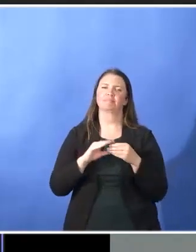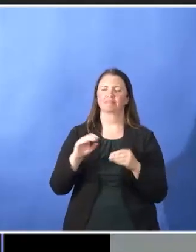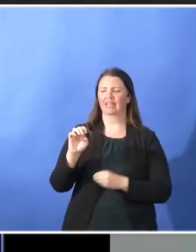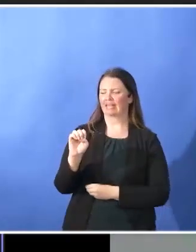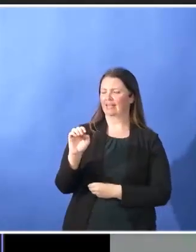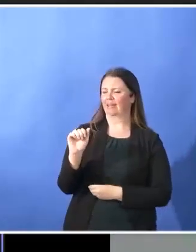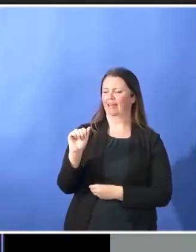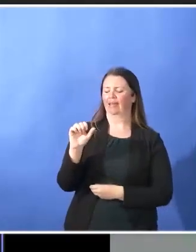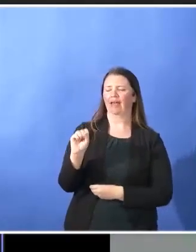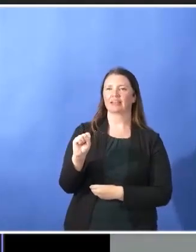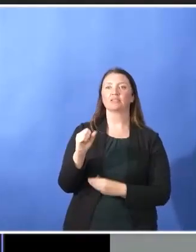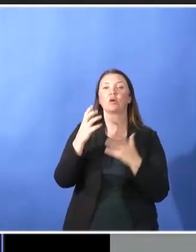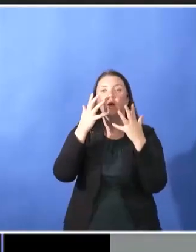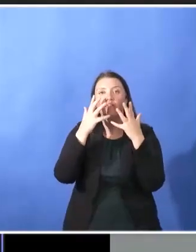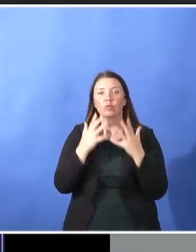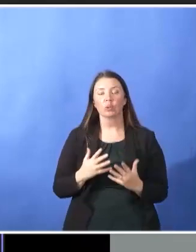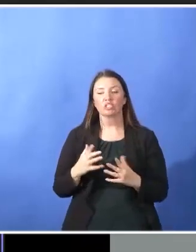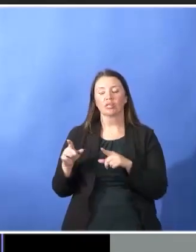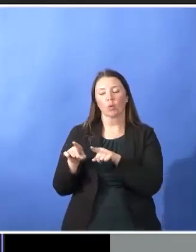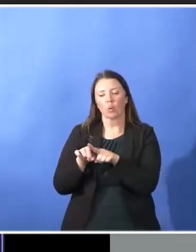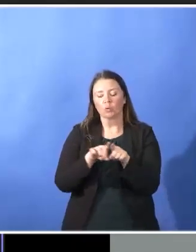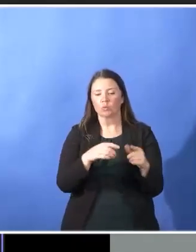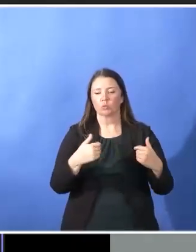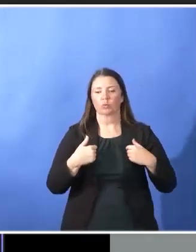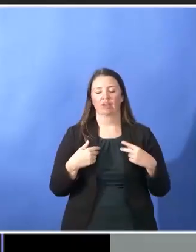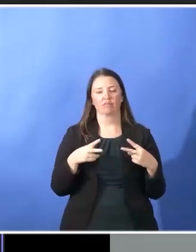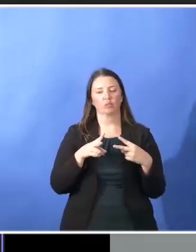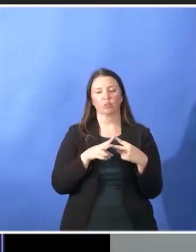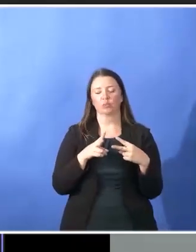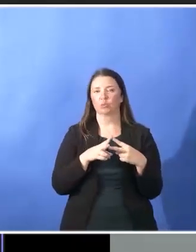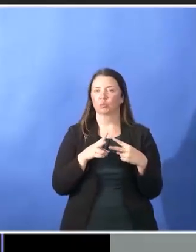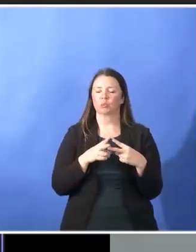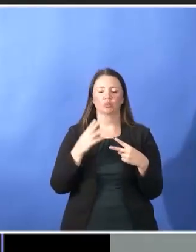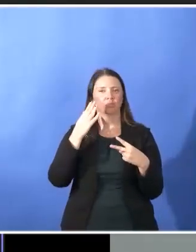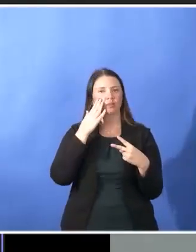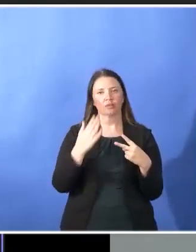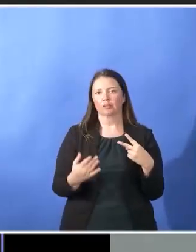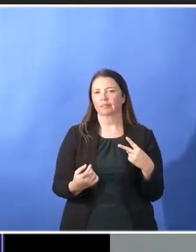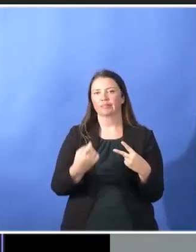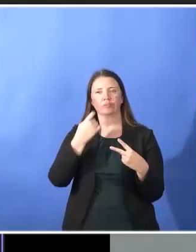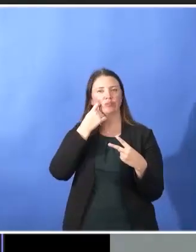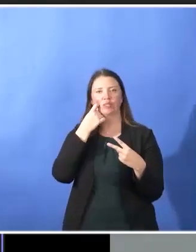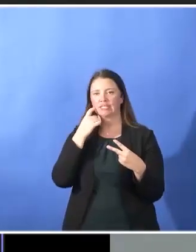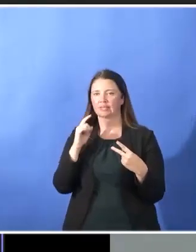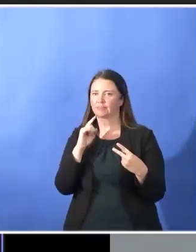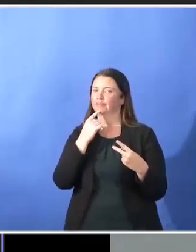SYSTEM, THERE IS UNFORTUNATELY, AN EXTREME WEATHER EVENT TO